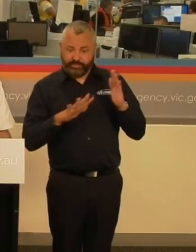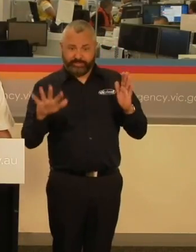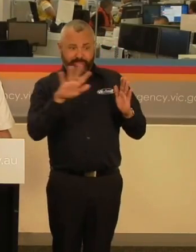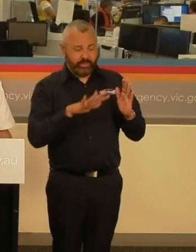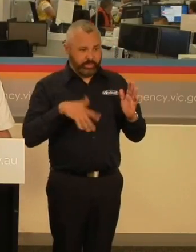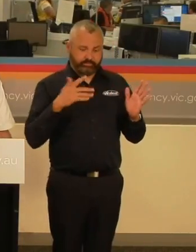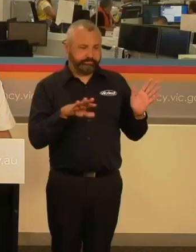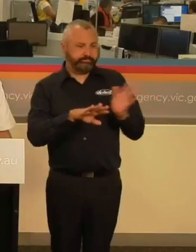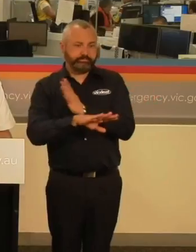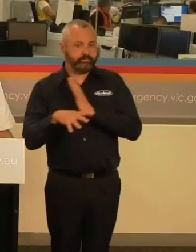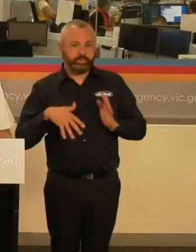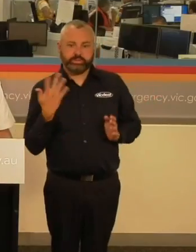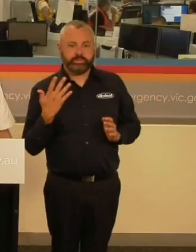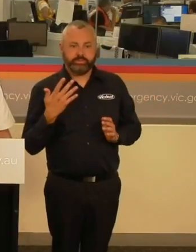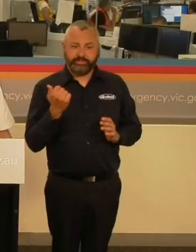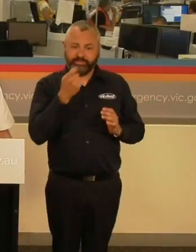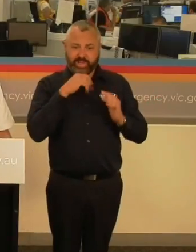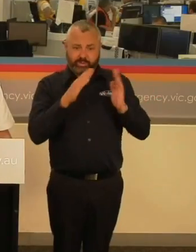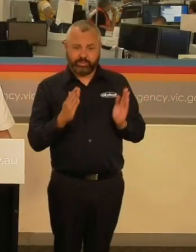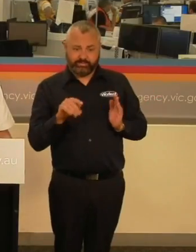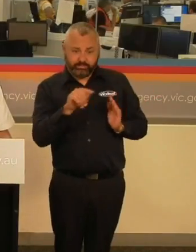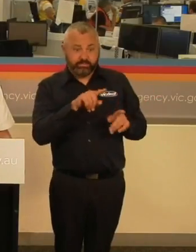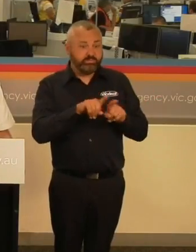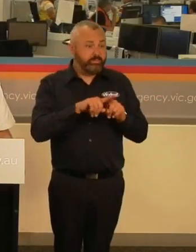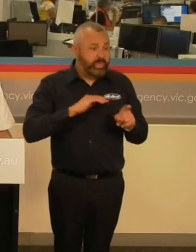houses are directly in front farm communities that have been warned about